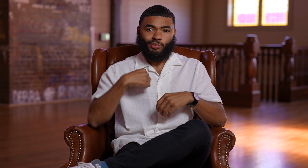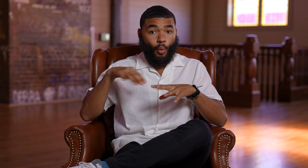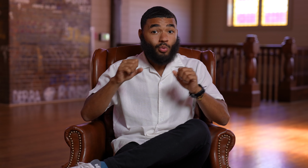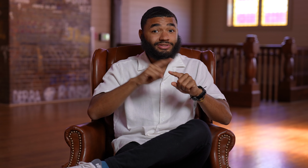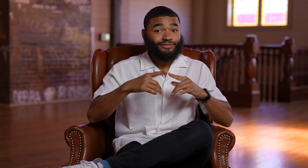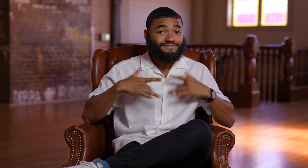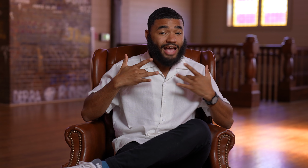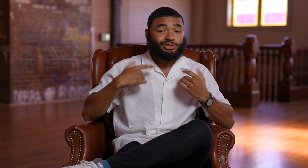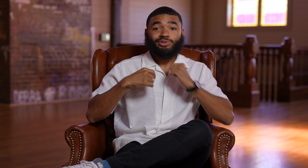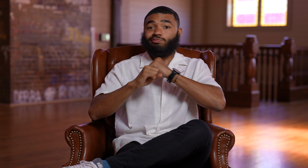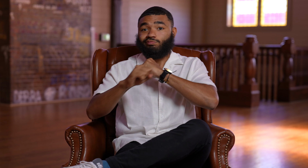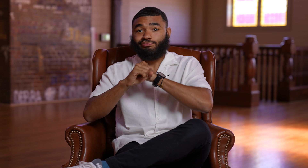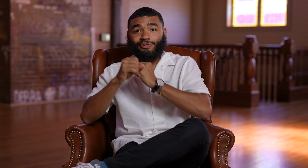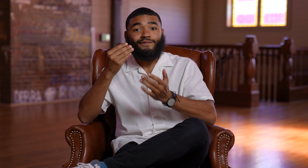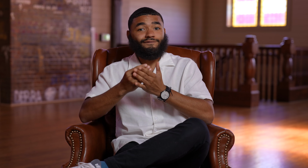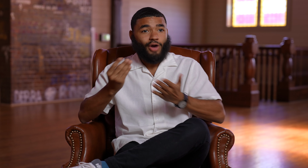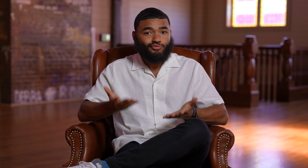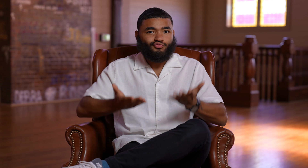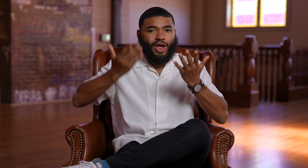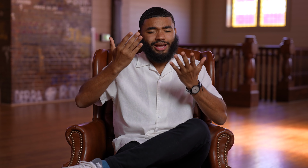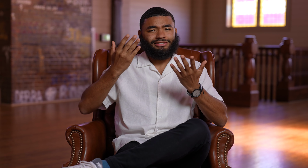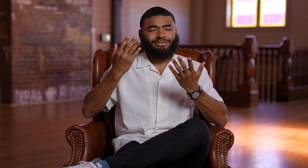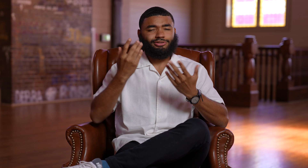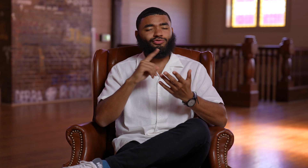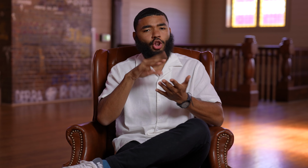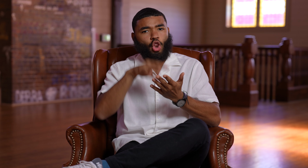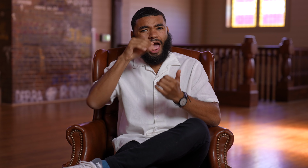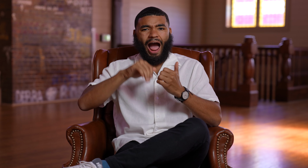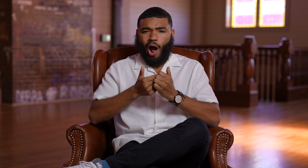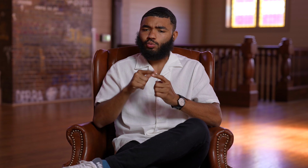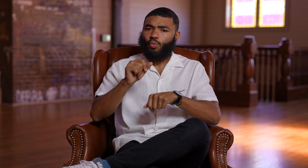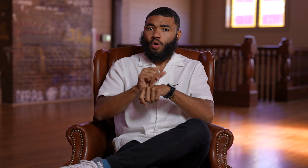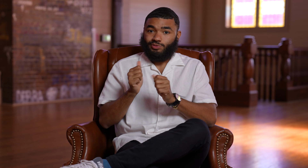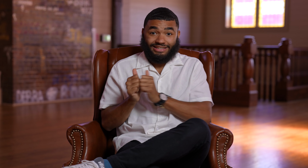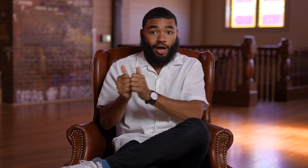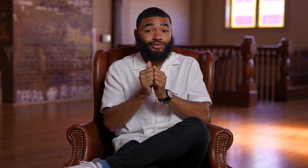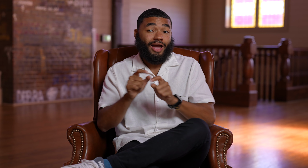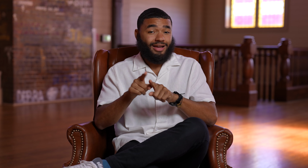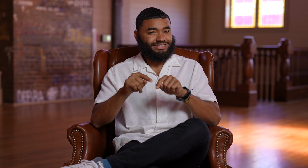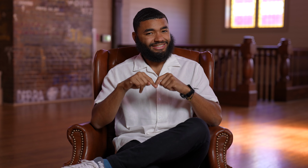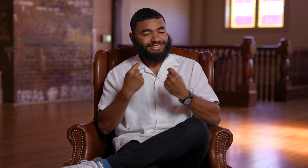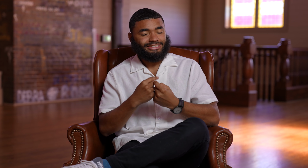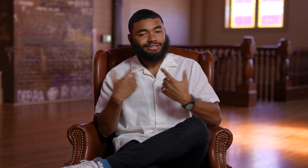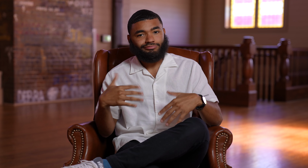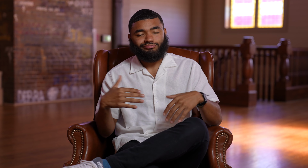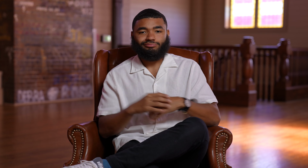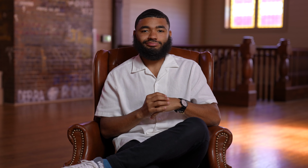We hosted various events, raised money, and learned how to truly work together as a team.